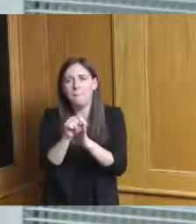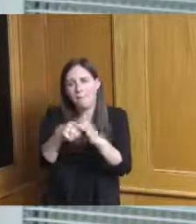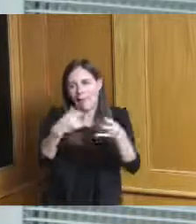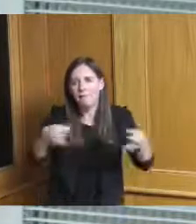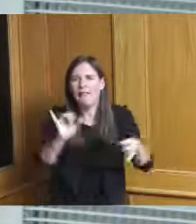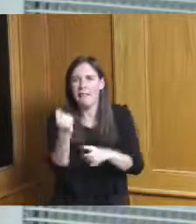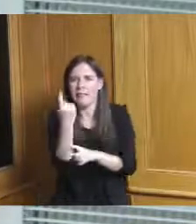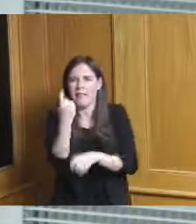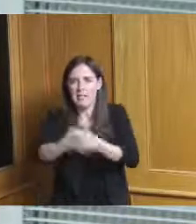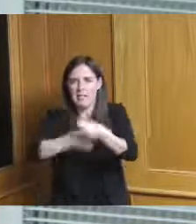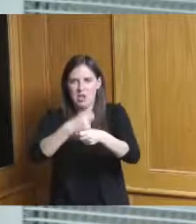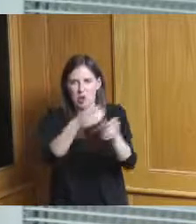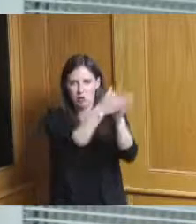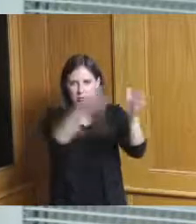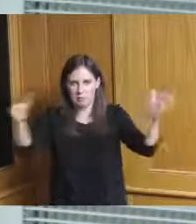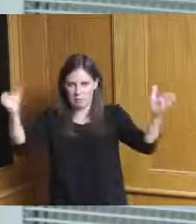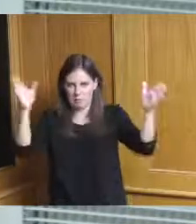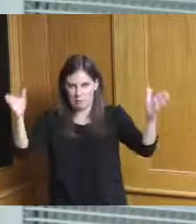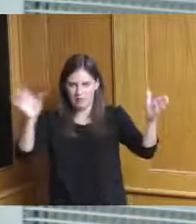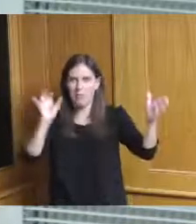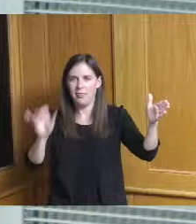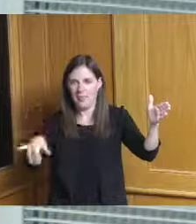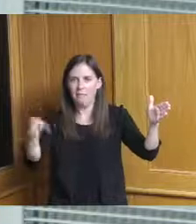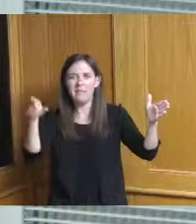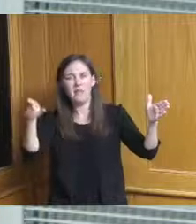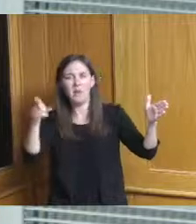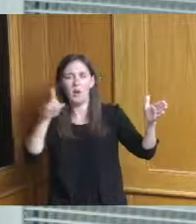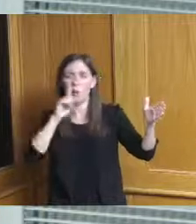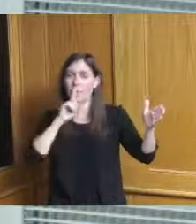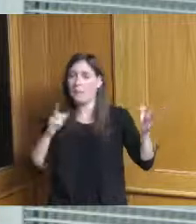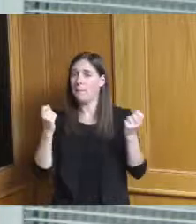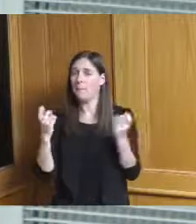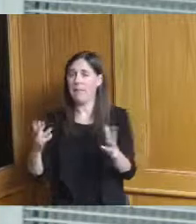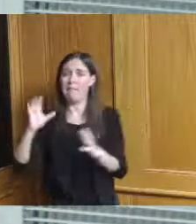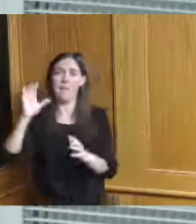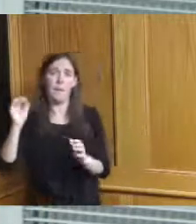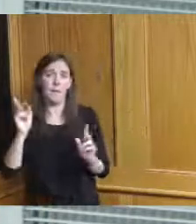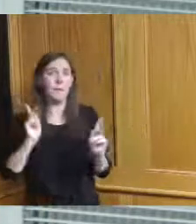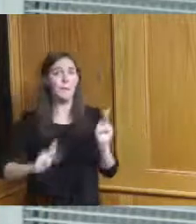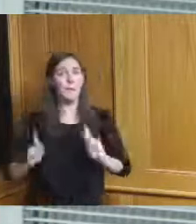through 11 year period is particularly attractive right now folks are a little more concerned when